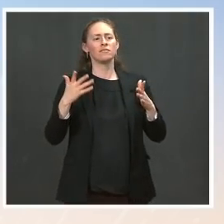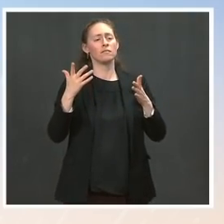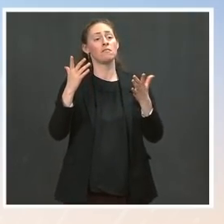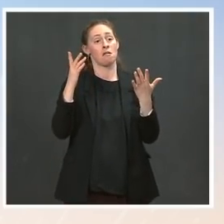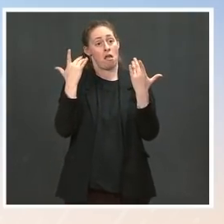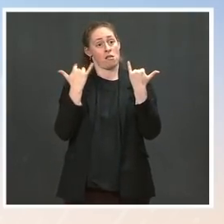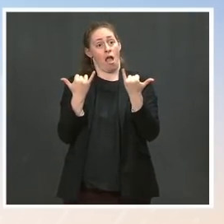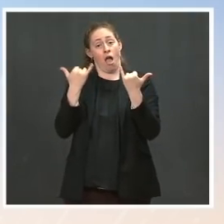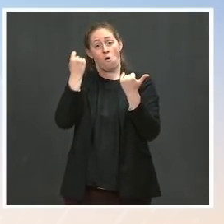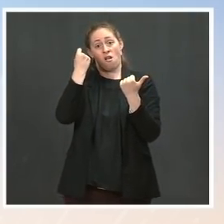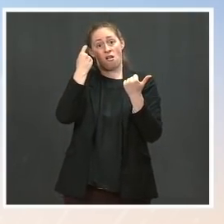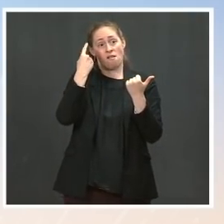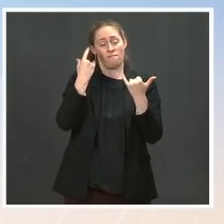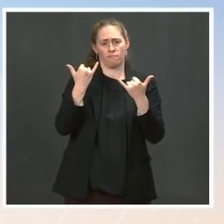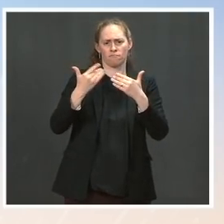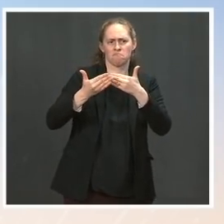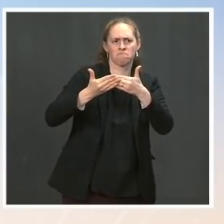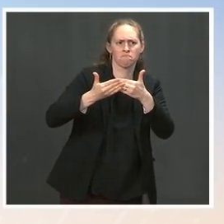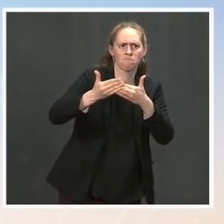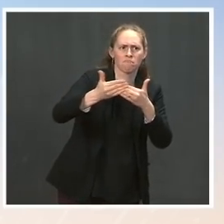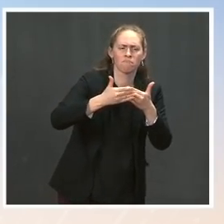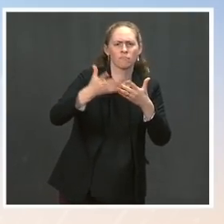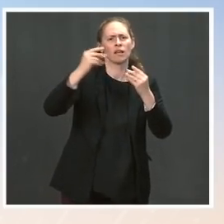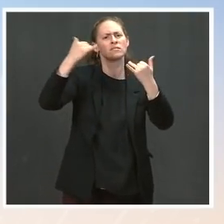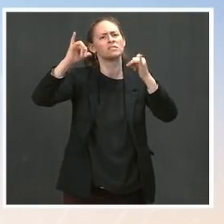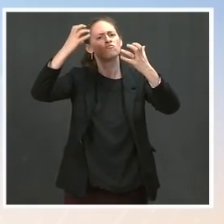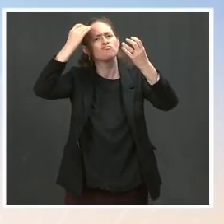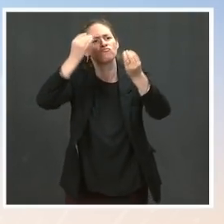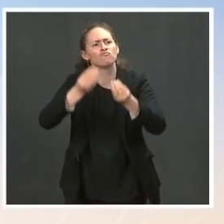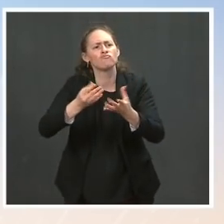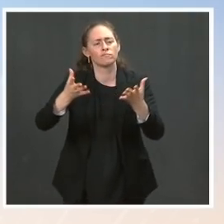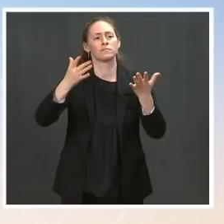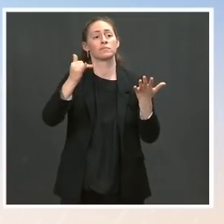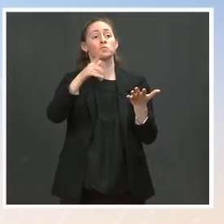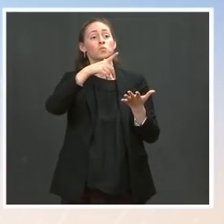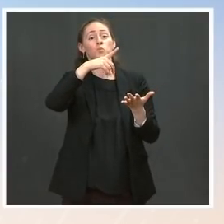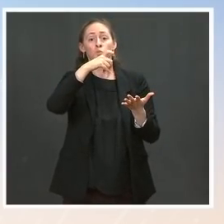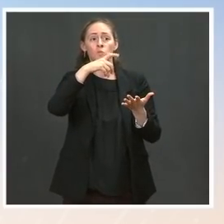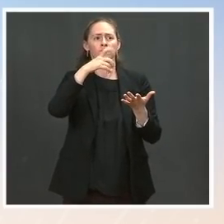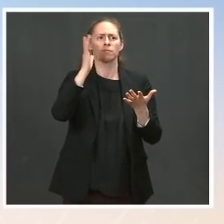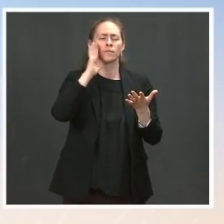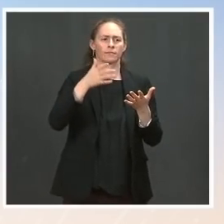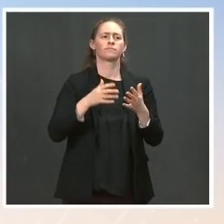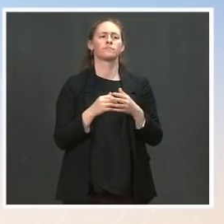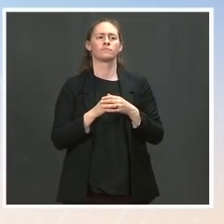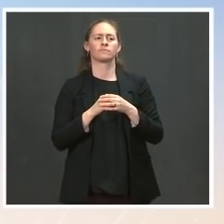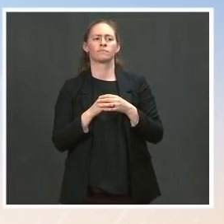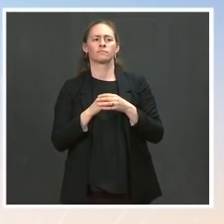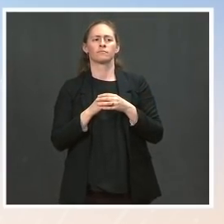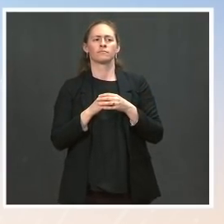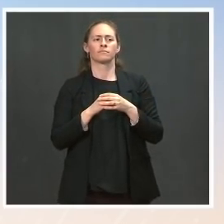we have also announced the naming of an envoy, Ricardo Zuñiga, who has played a prominent role